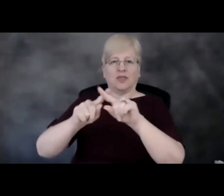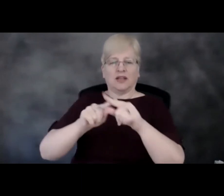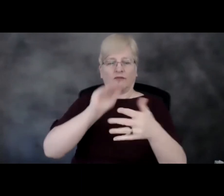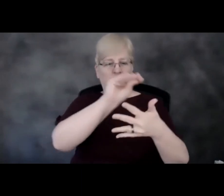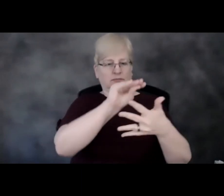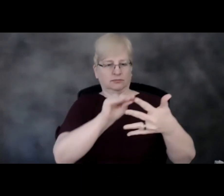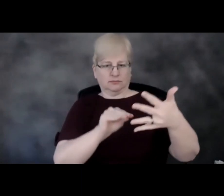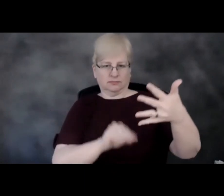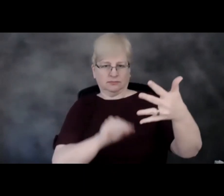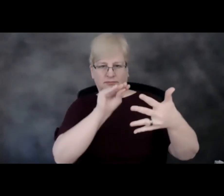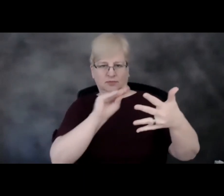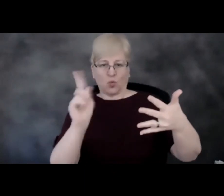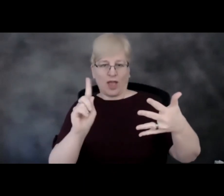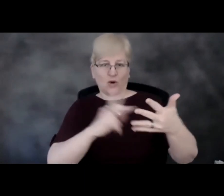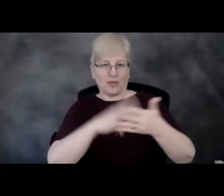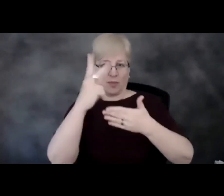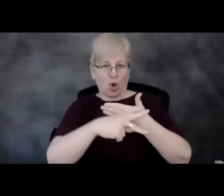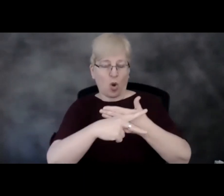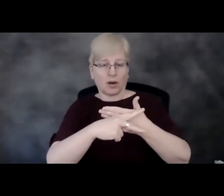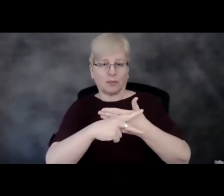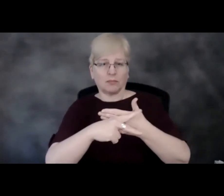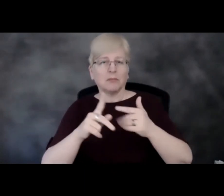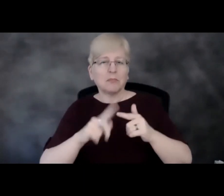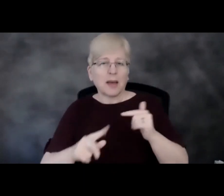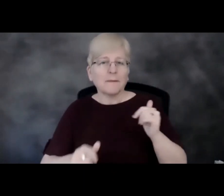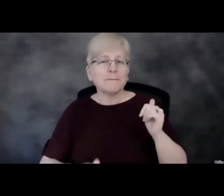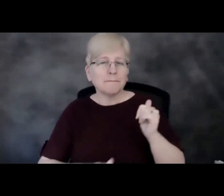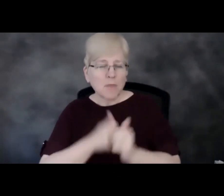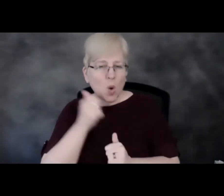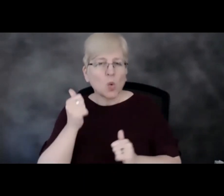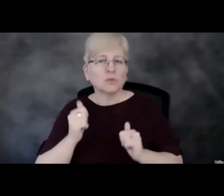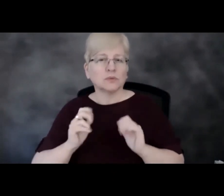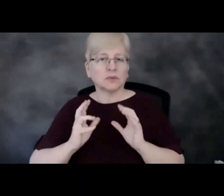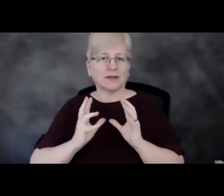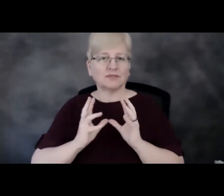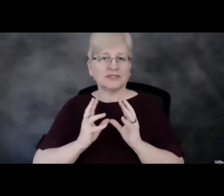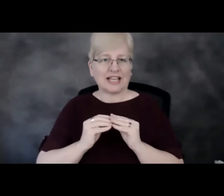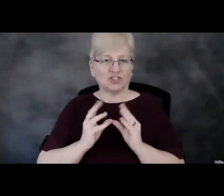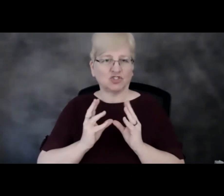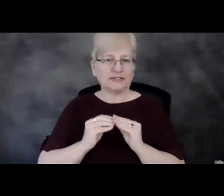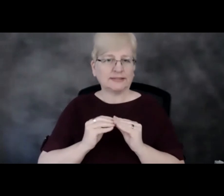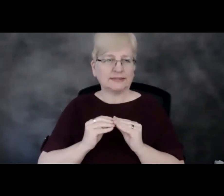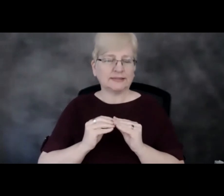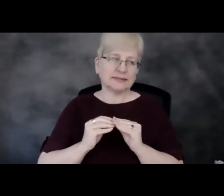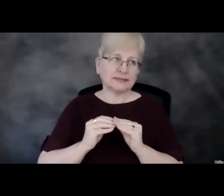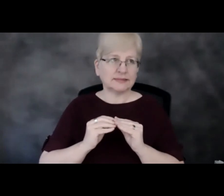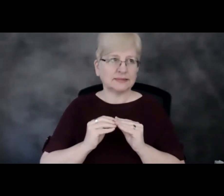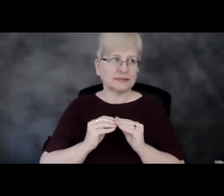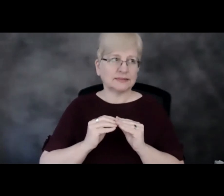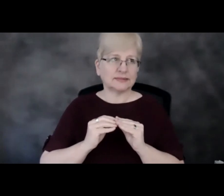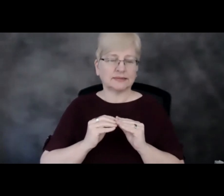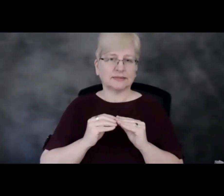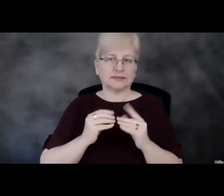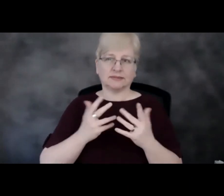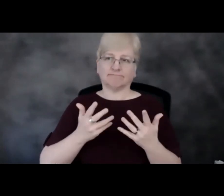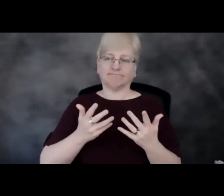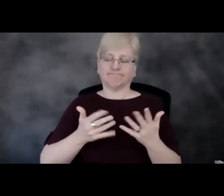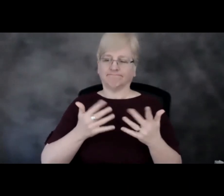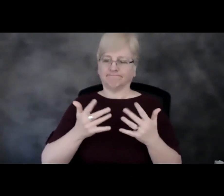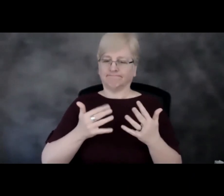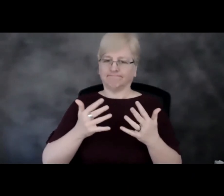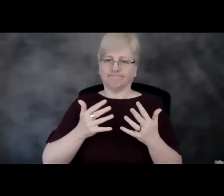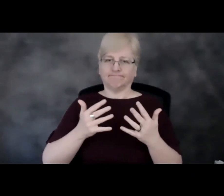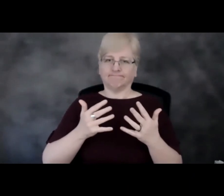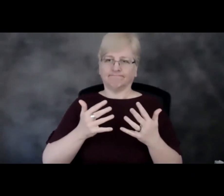but the vast majority of the sessions 17:40:13 , perhaps not some of the invited